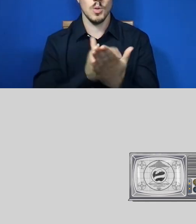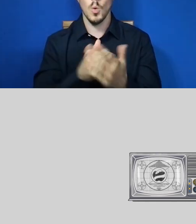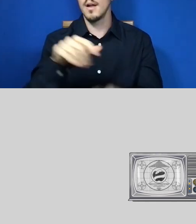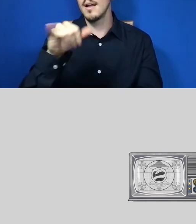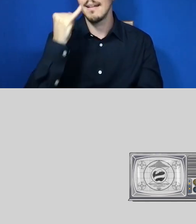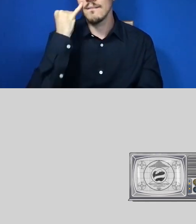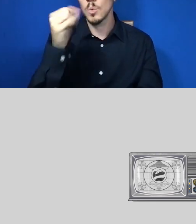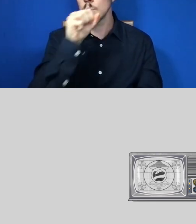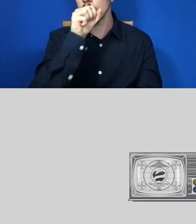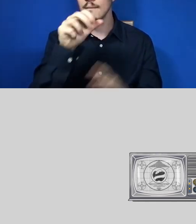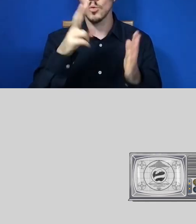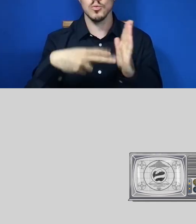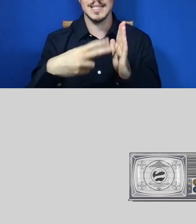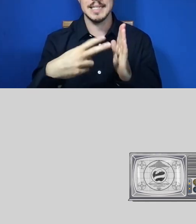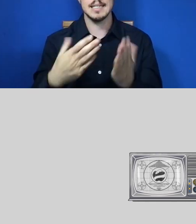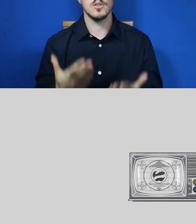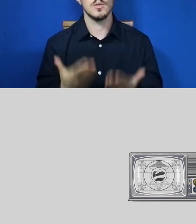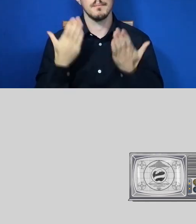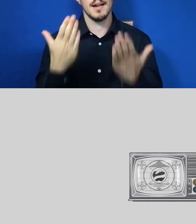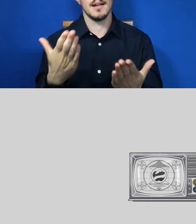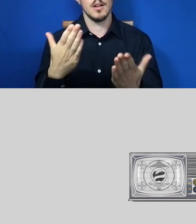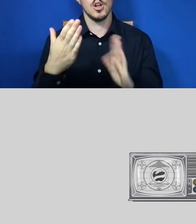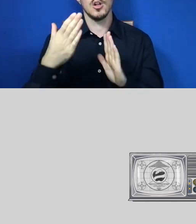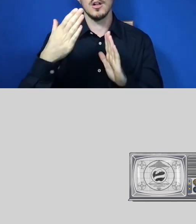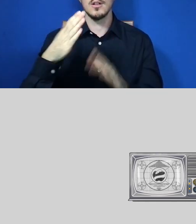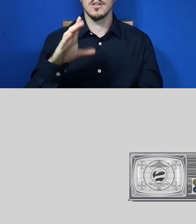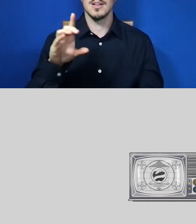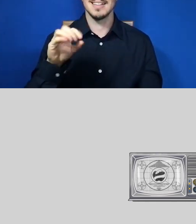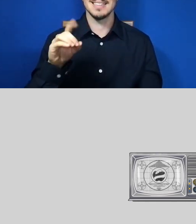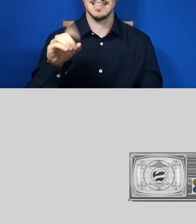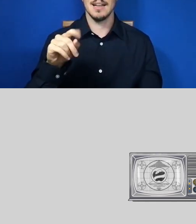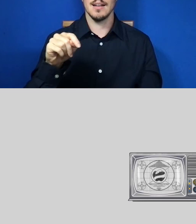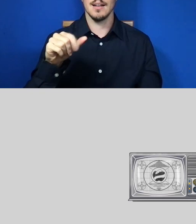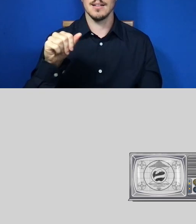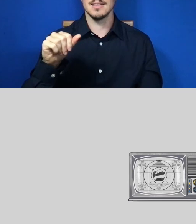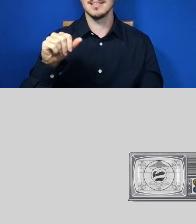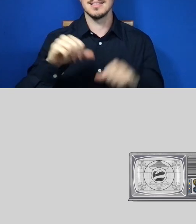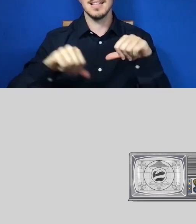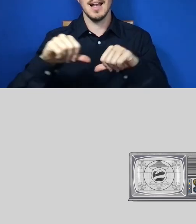I highly recommend you to read the Towards Data Science blog on Medium.